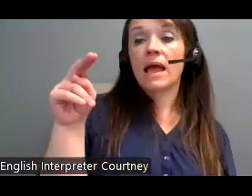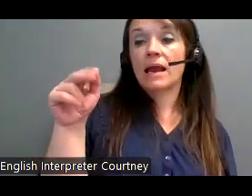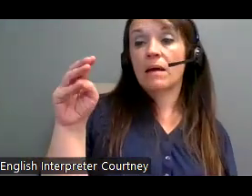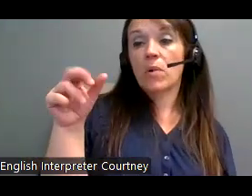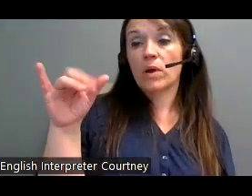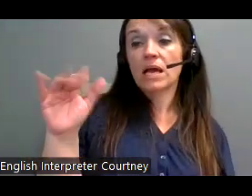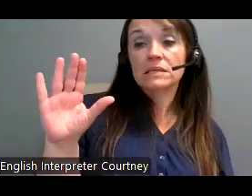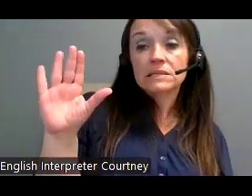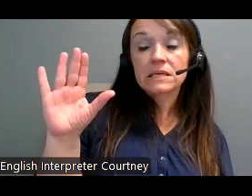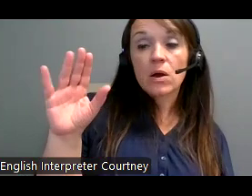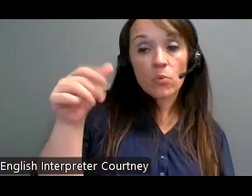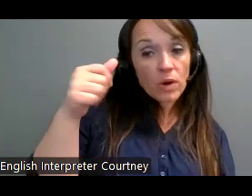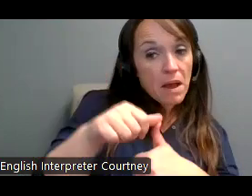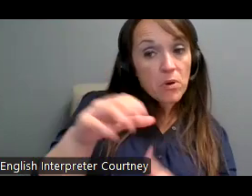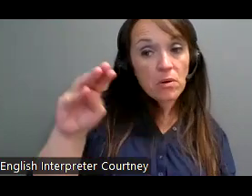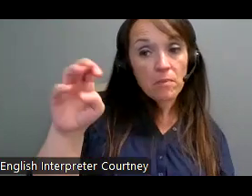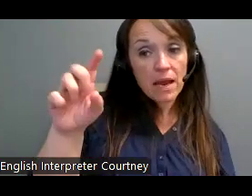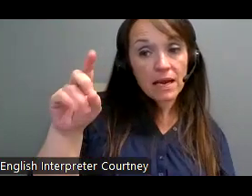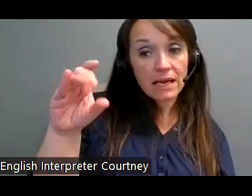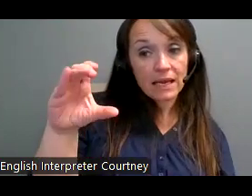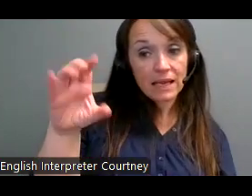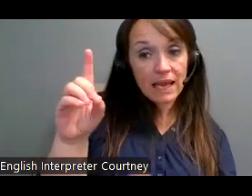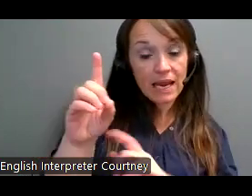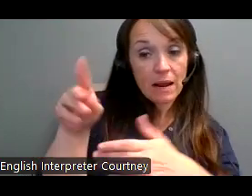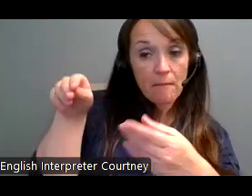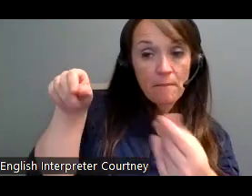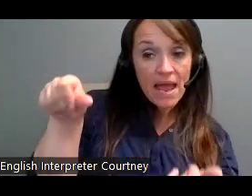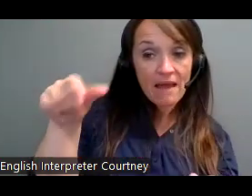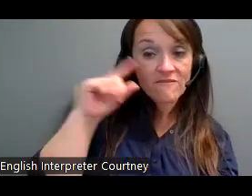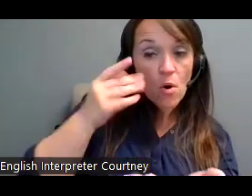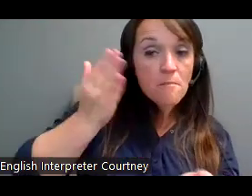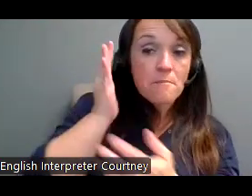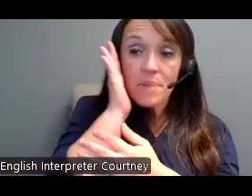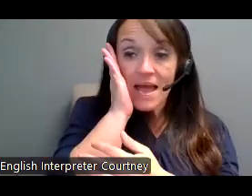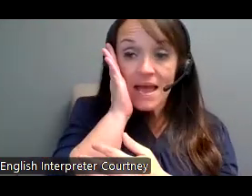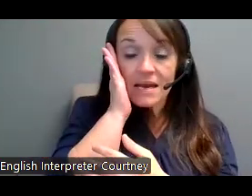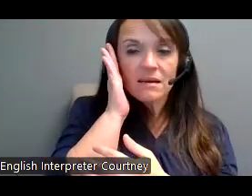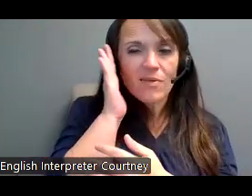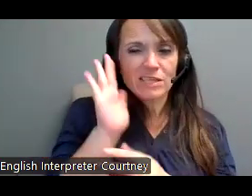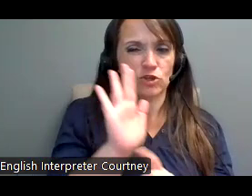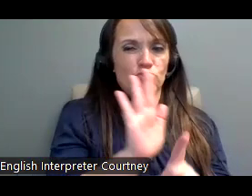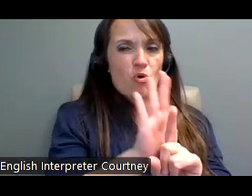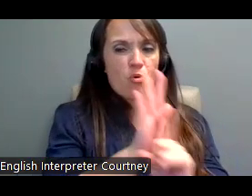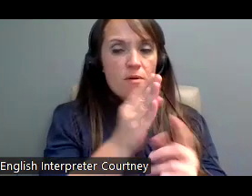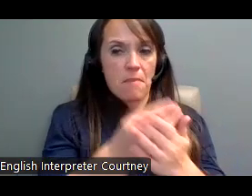does not pay for your bed. That comes from your money, if your Social Security recipient, SSI,